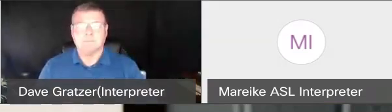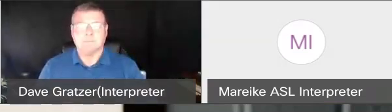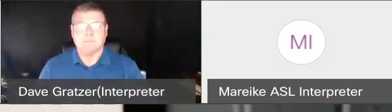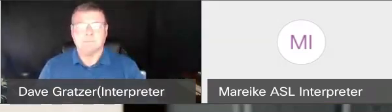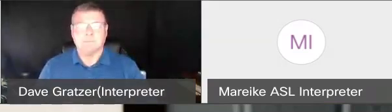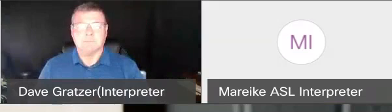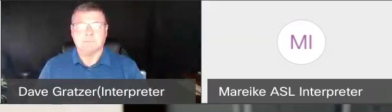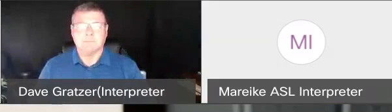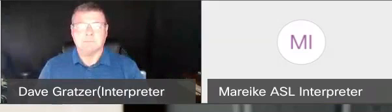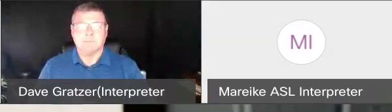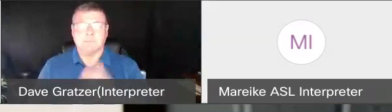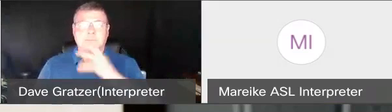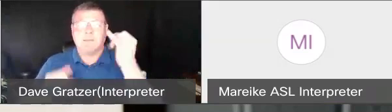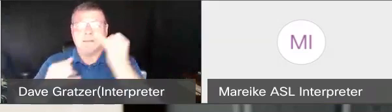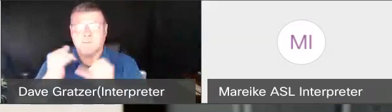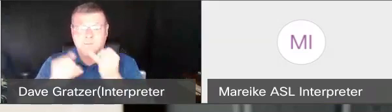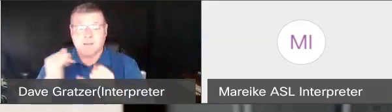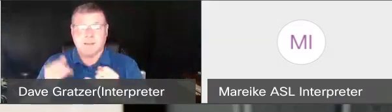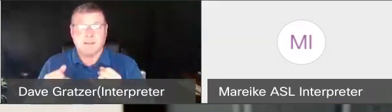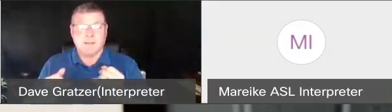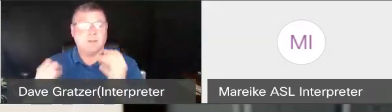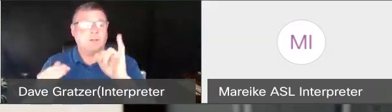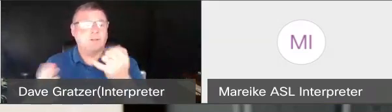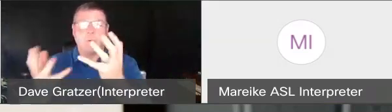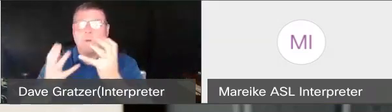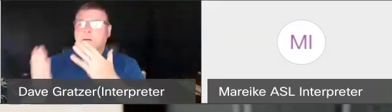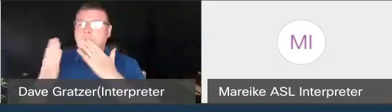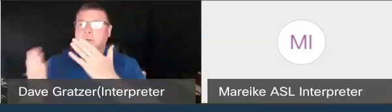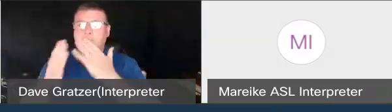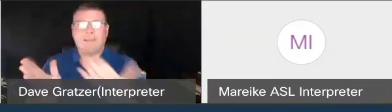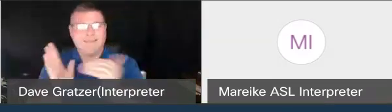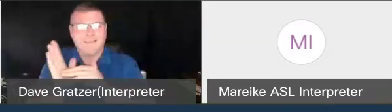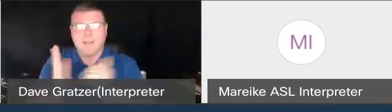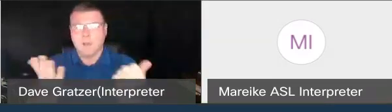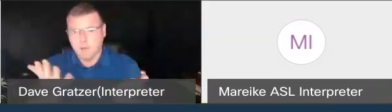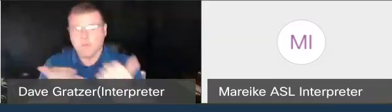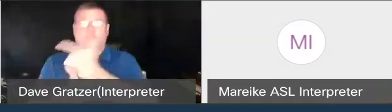And finally, I just wanted to thank, once again, all of our speakers today,